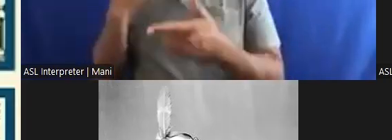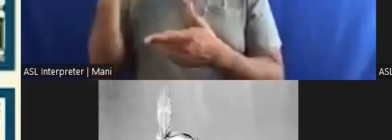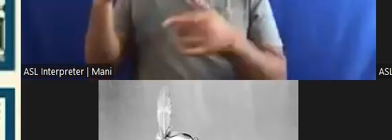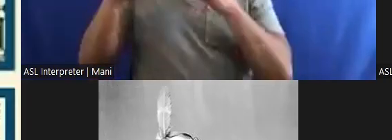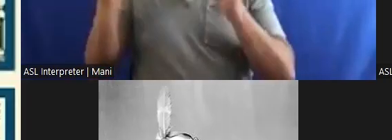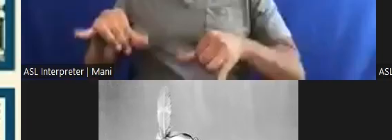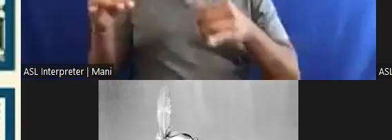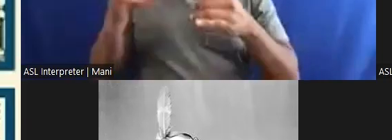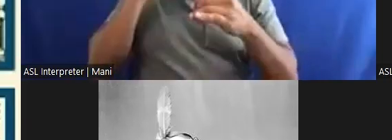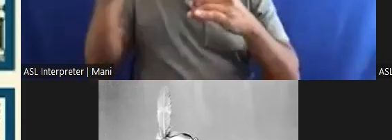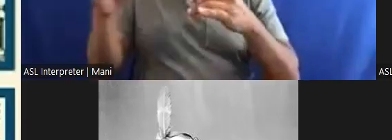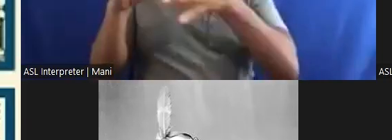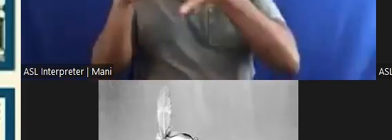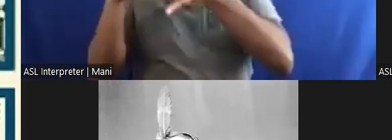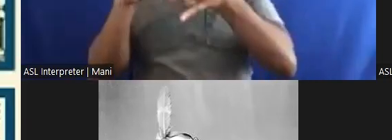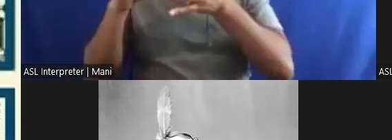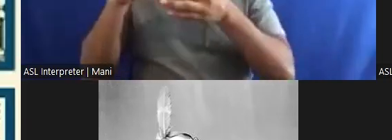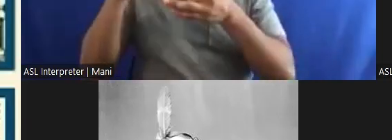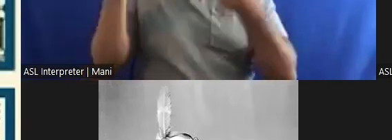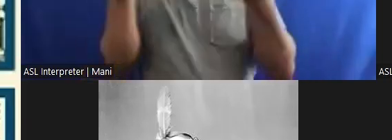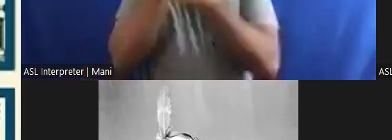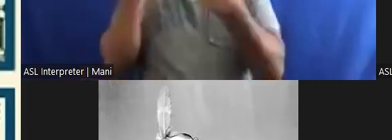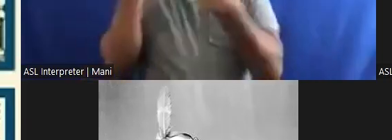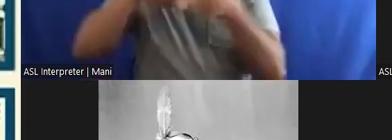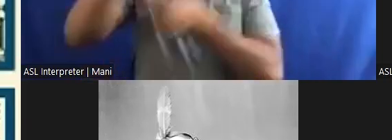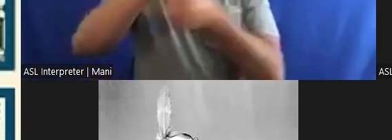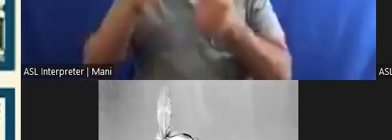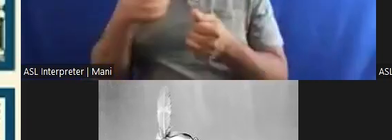So can you talk about a little bit about the systems that you use